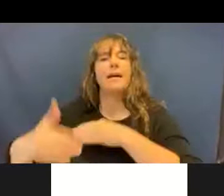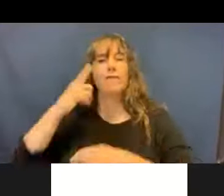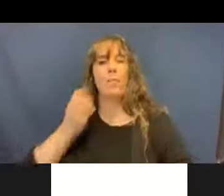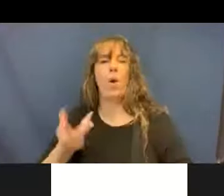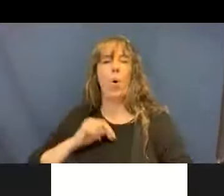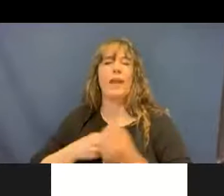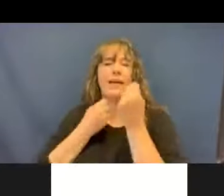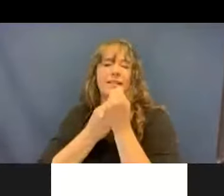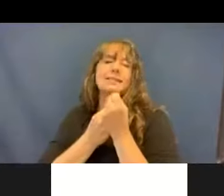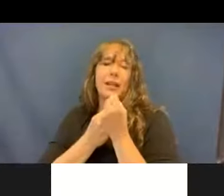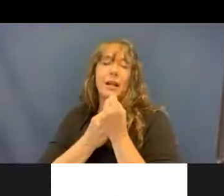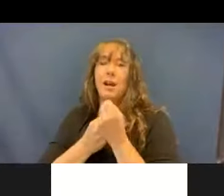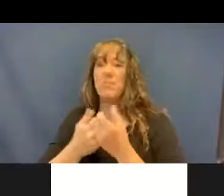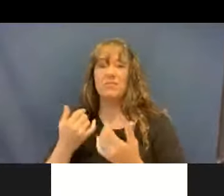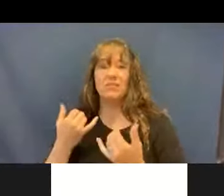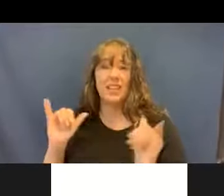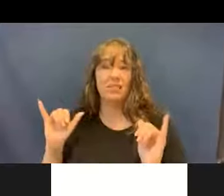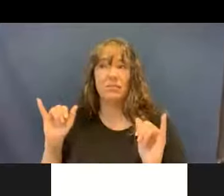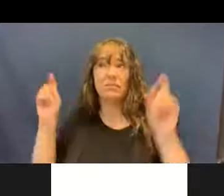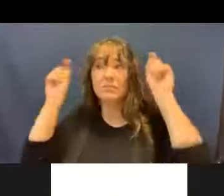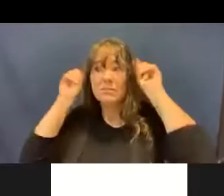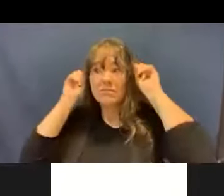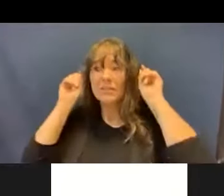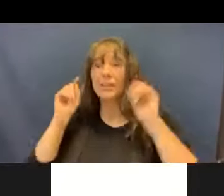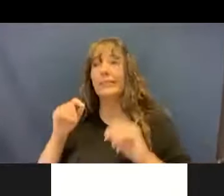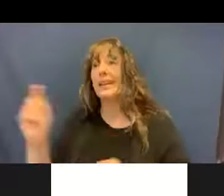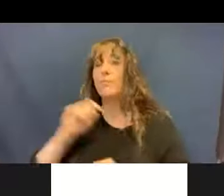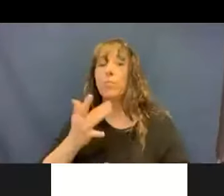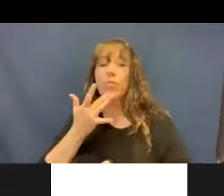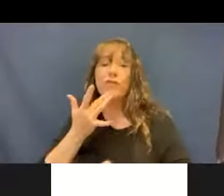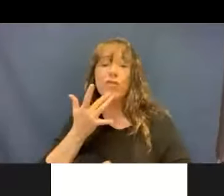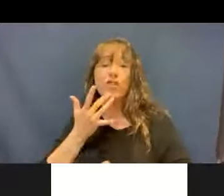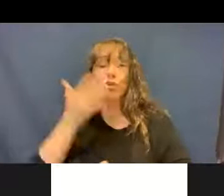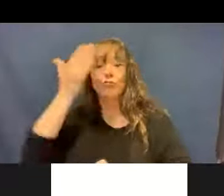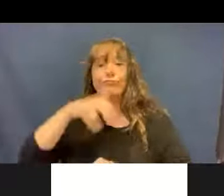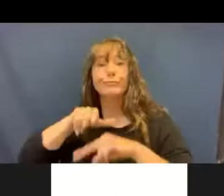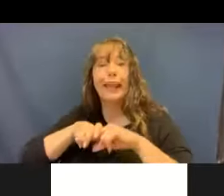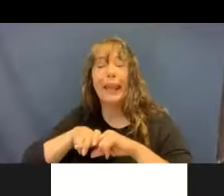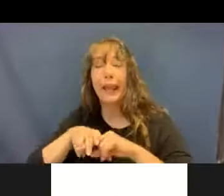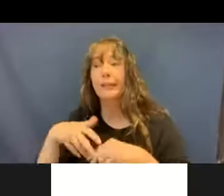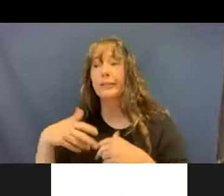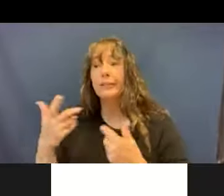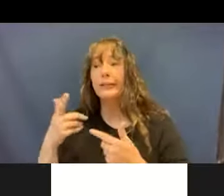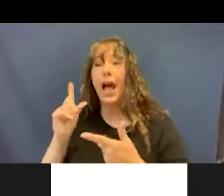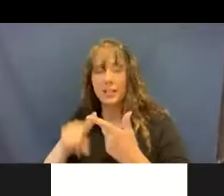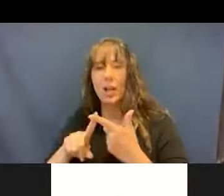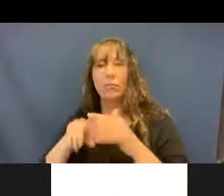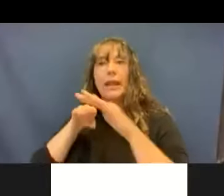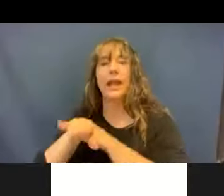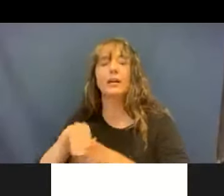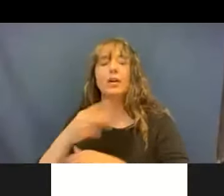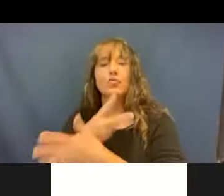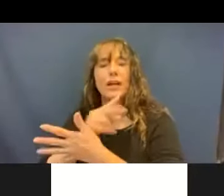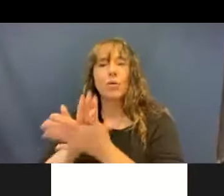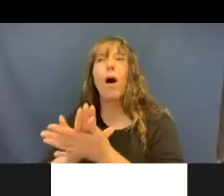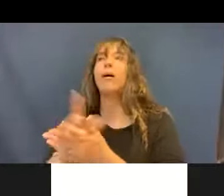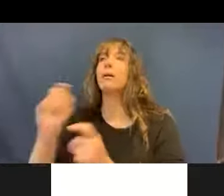but preferential seating until I got to graduate school where I got closed captioning. And